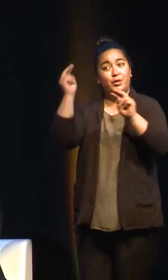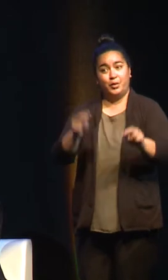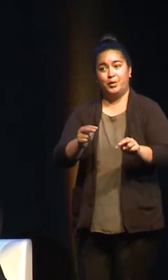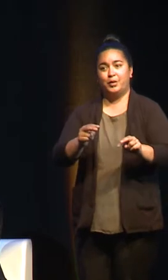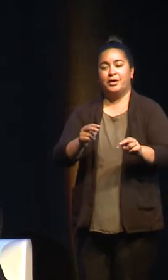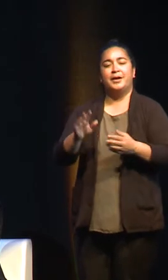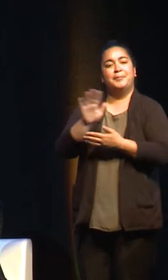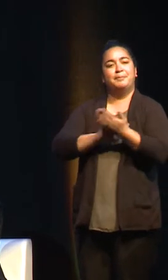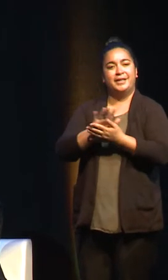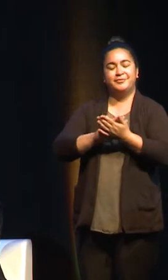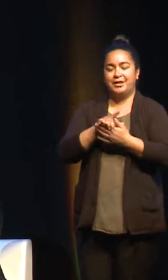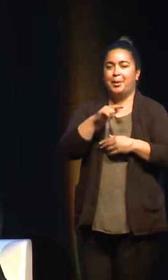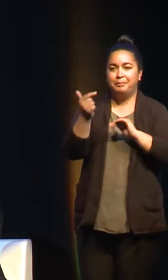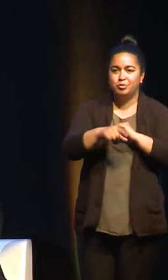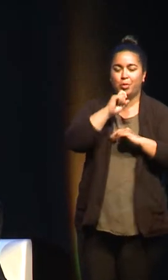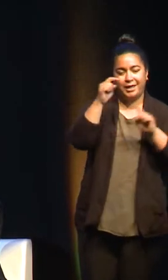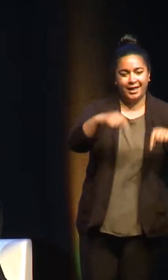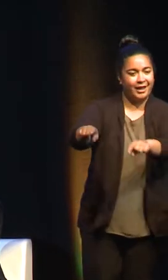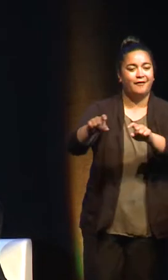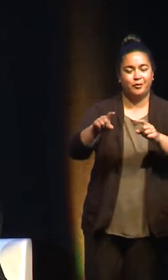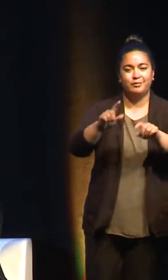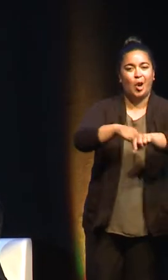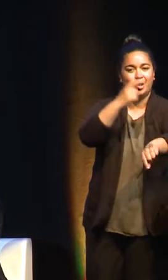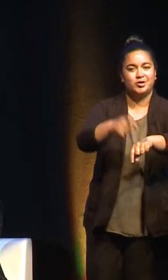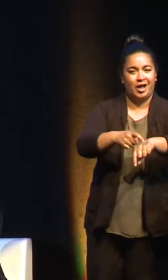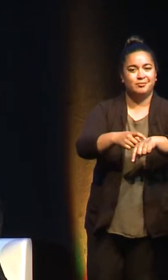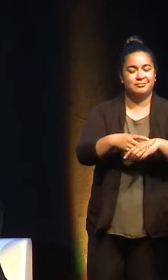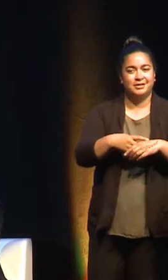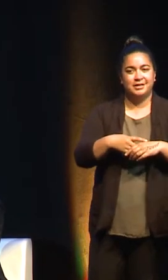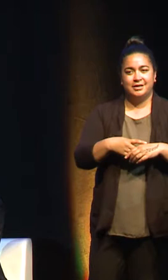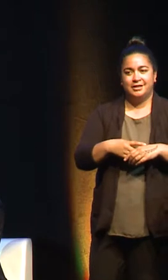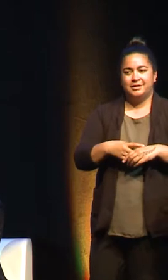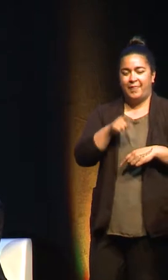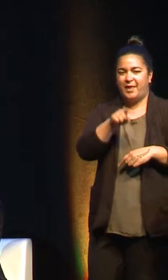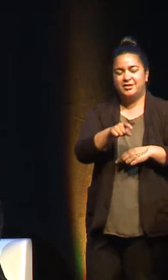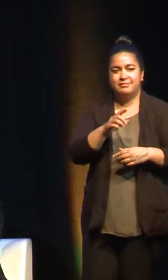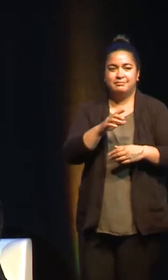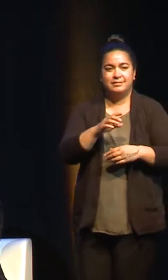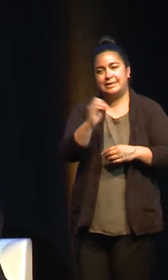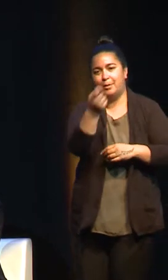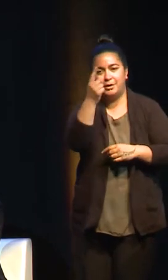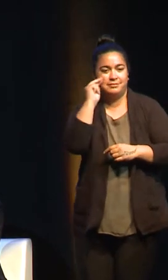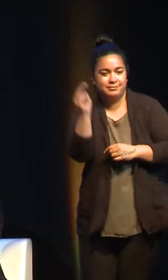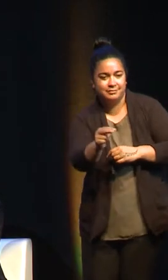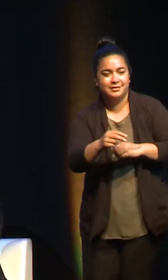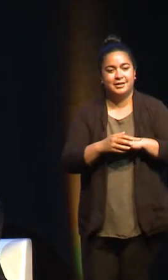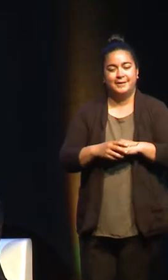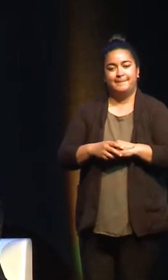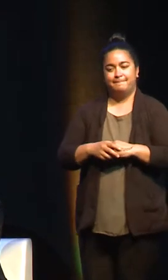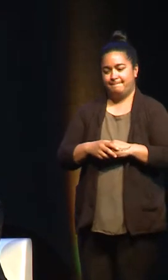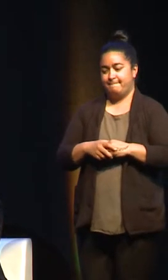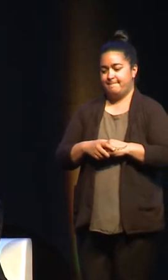for decades to come. So that's our current view. We've got um, but we realize that there